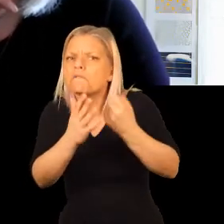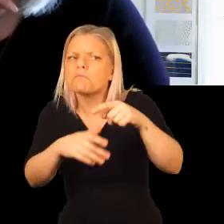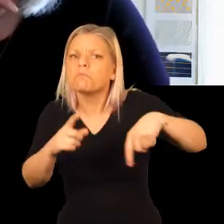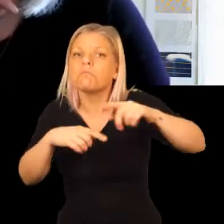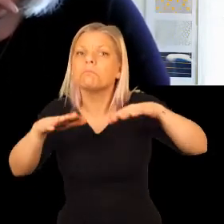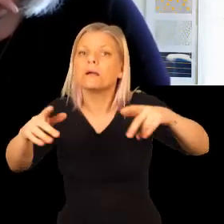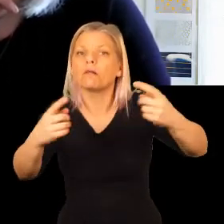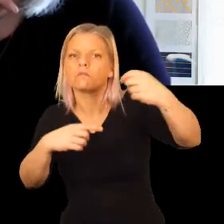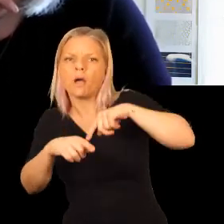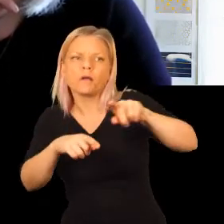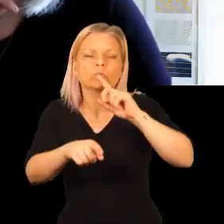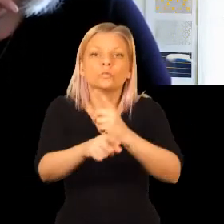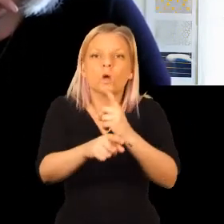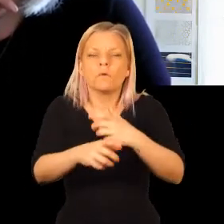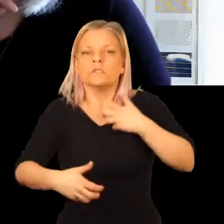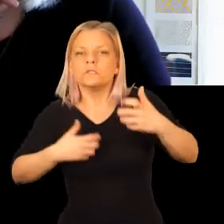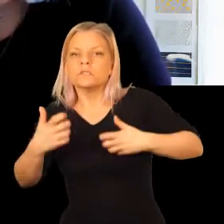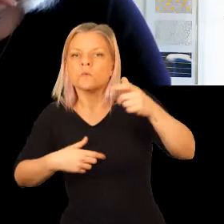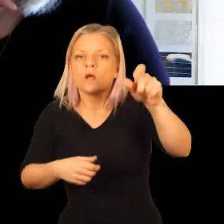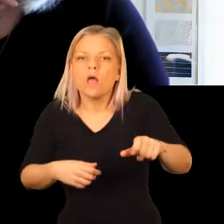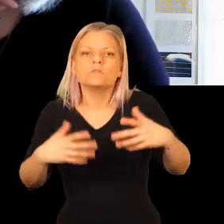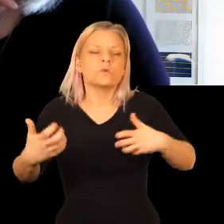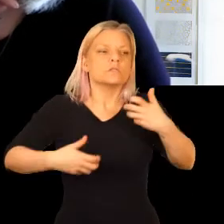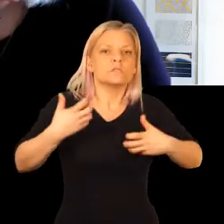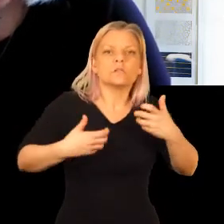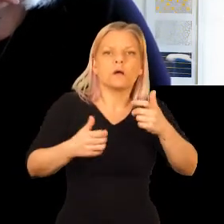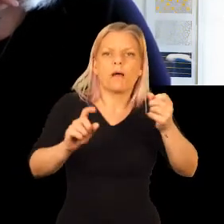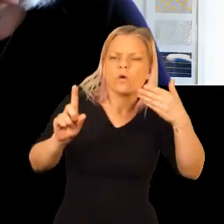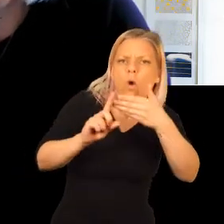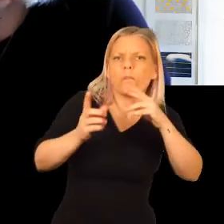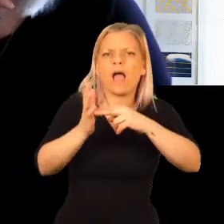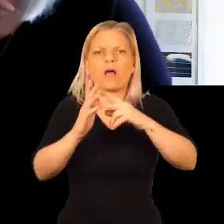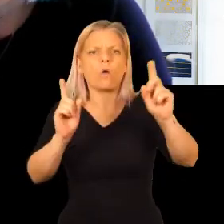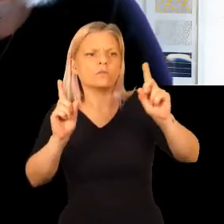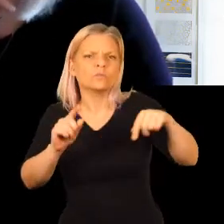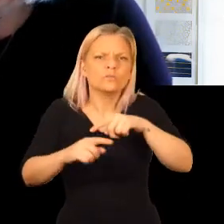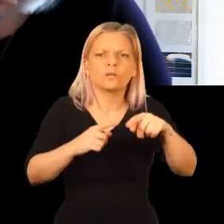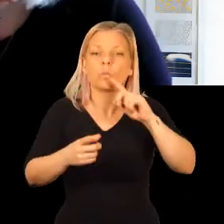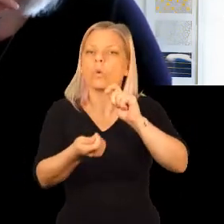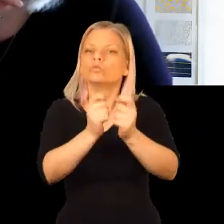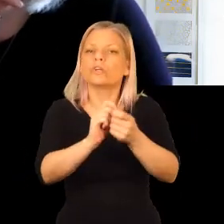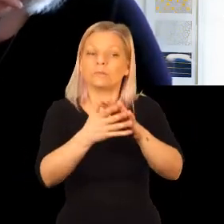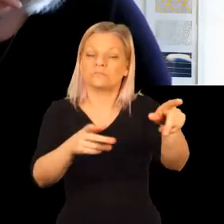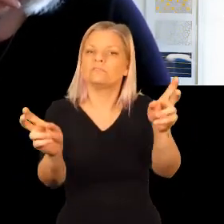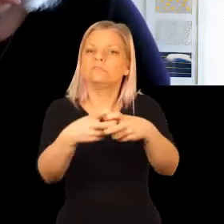how often people are coming talking about a client or a goal plan or about frustrating